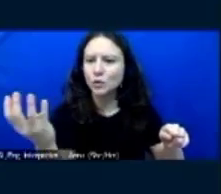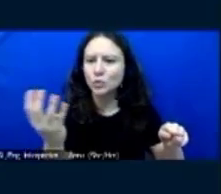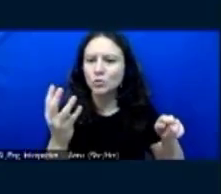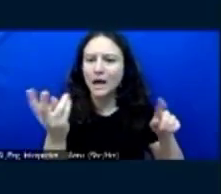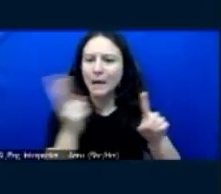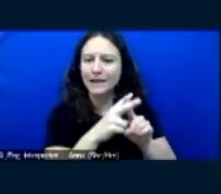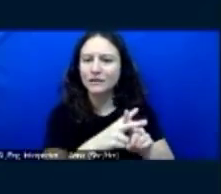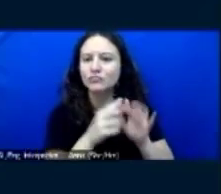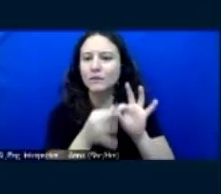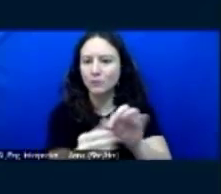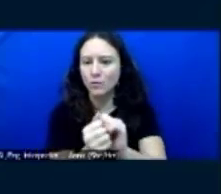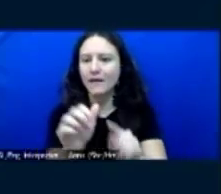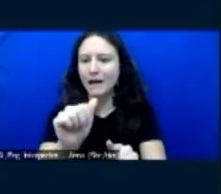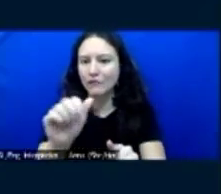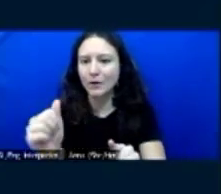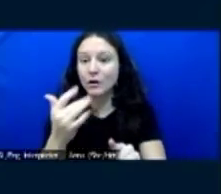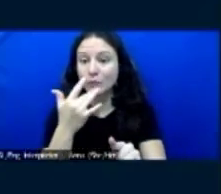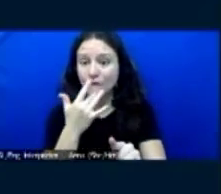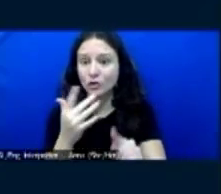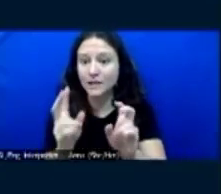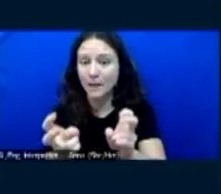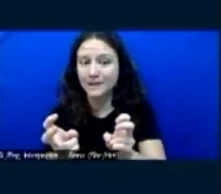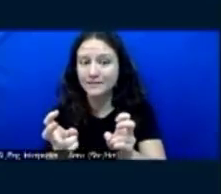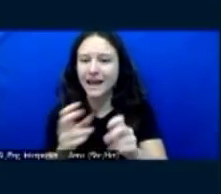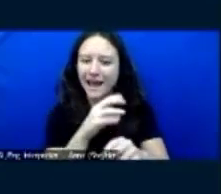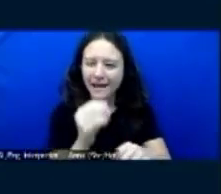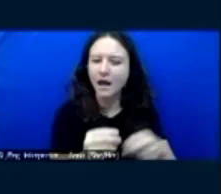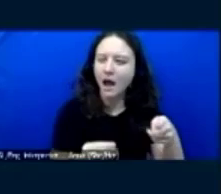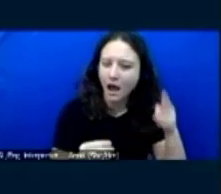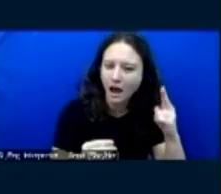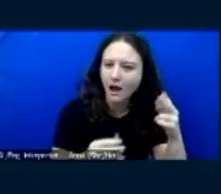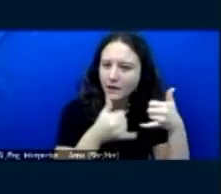and have relatively high award rates. And so, when you take this into account,